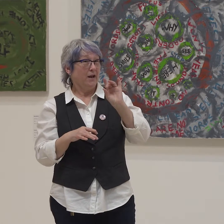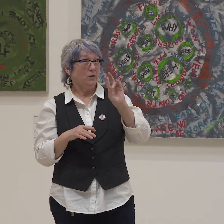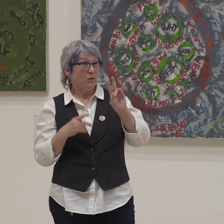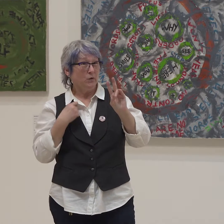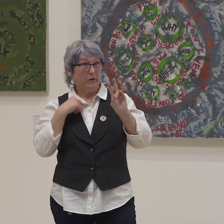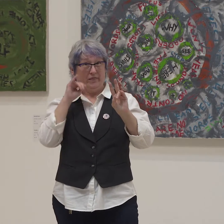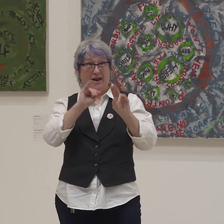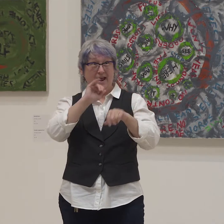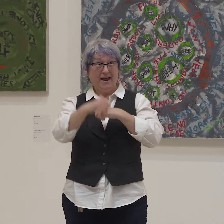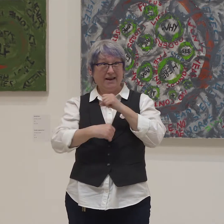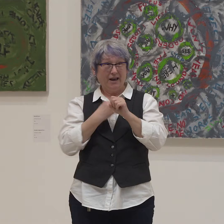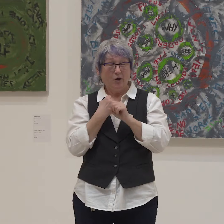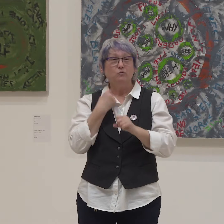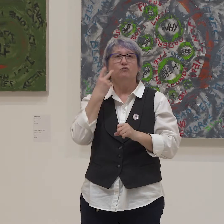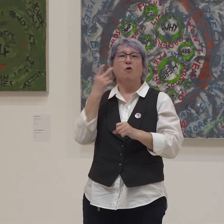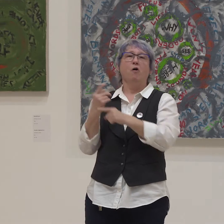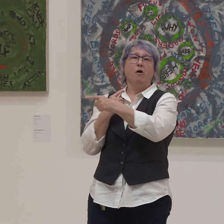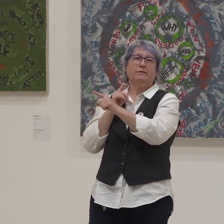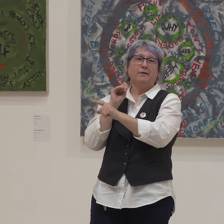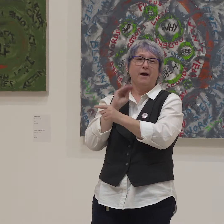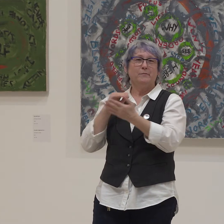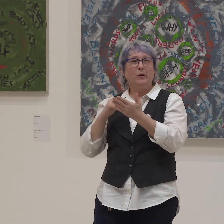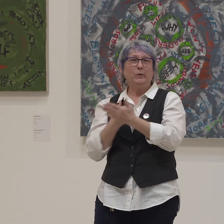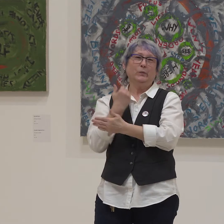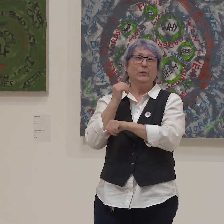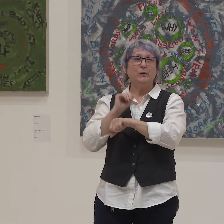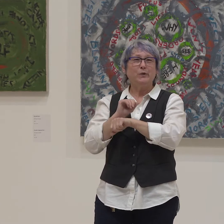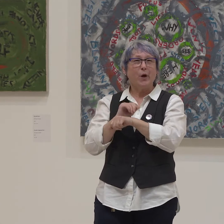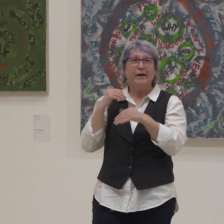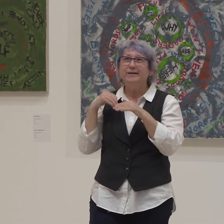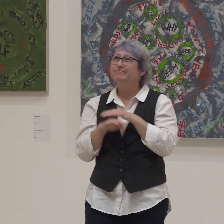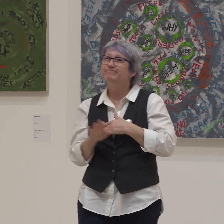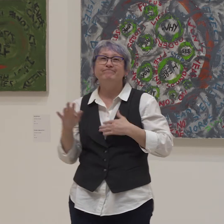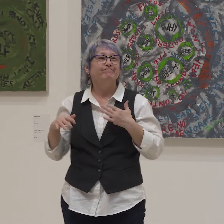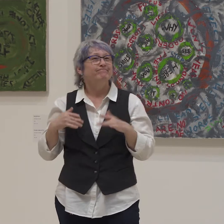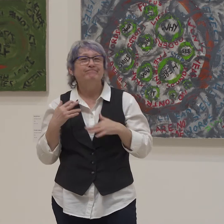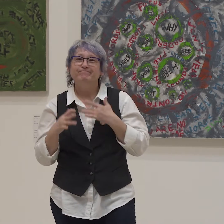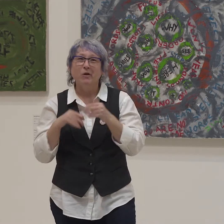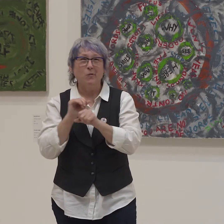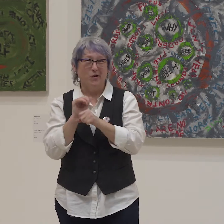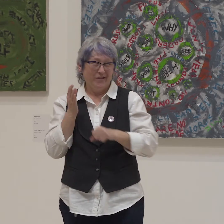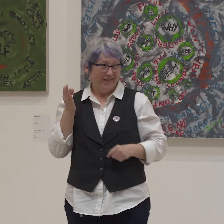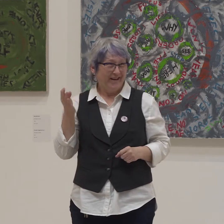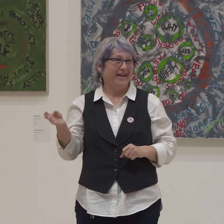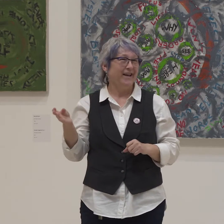When I came in in 1982, I saw Tom as a new employee, and he worked there.